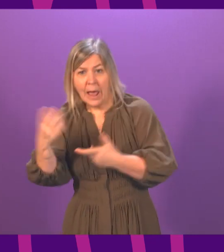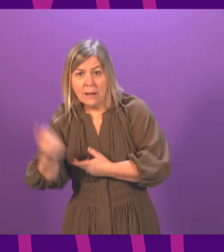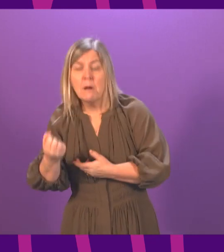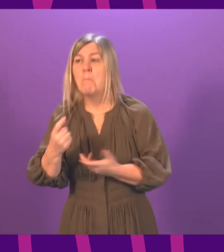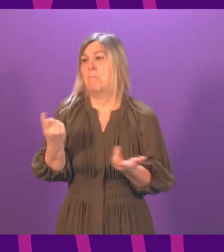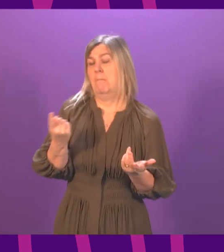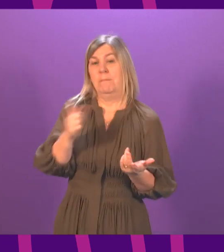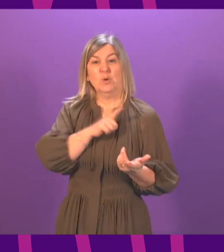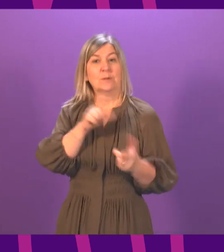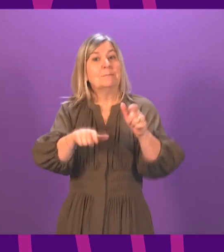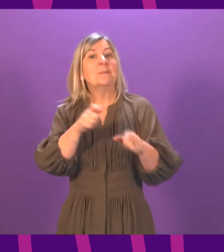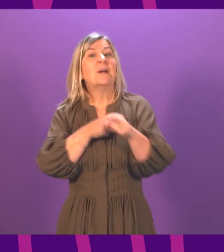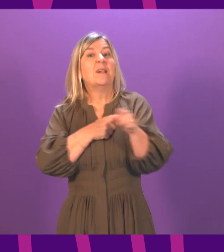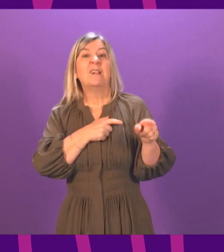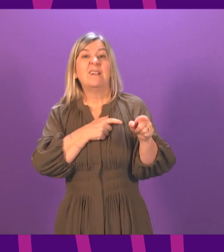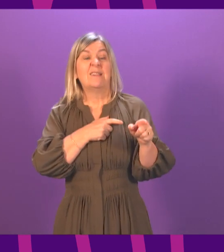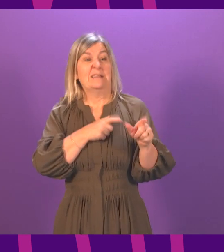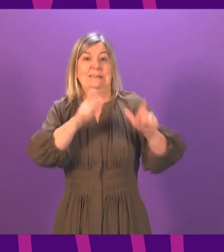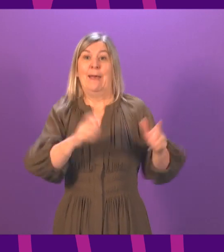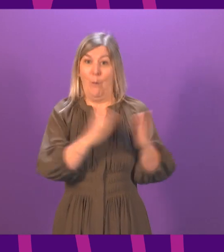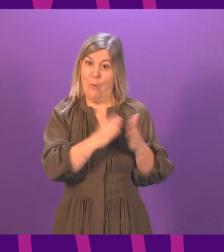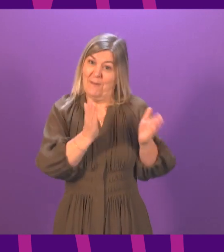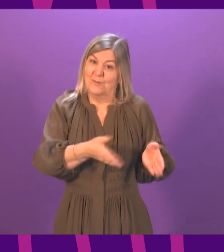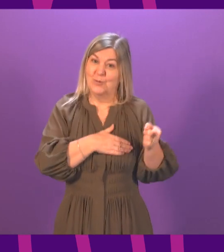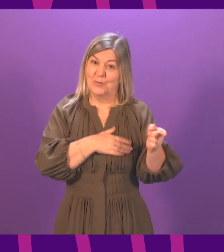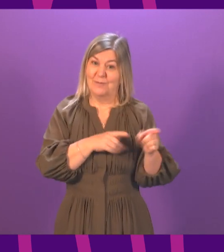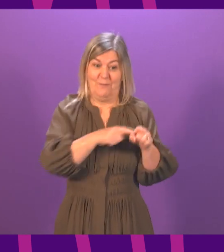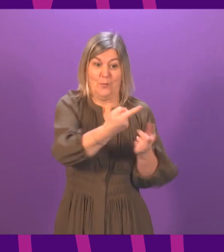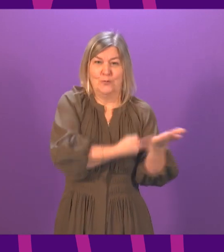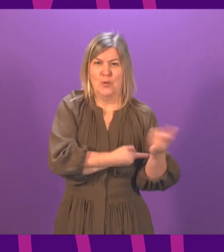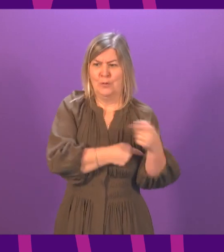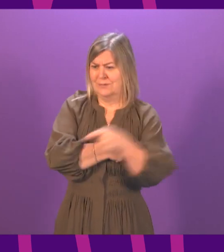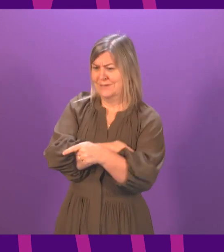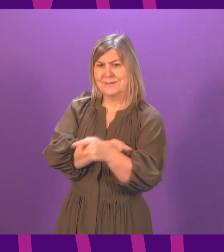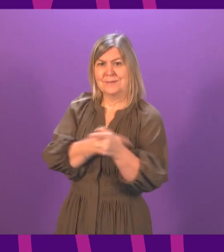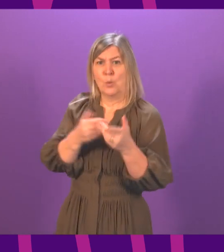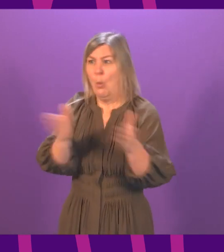the rules. In addition, the business cannot compete with the larger businesses in the area.